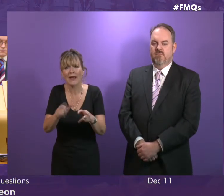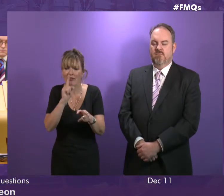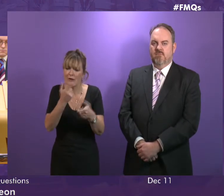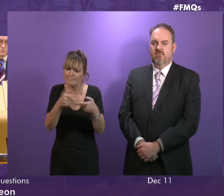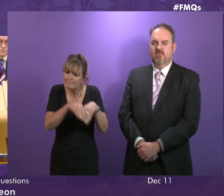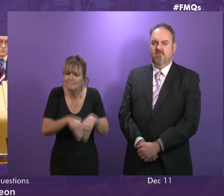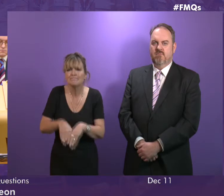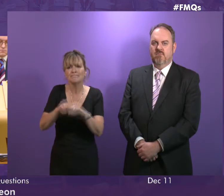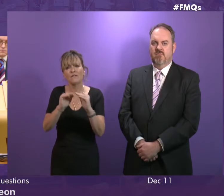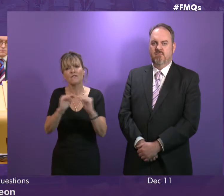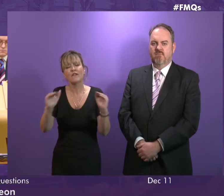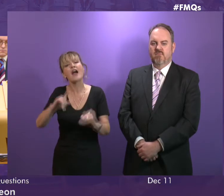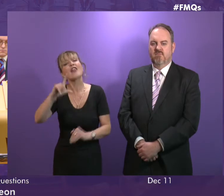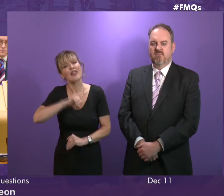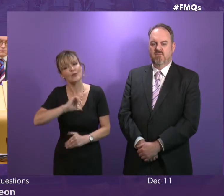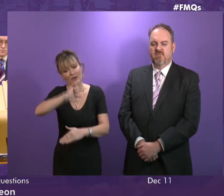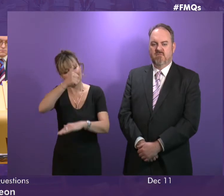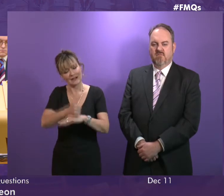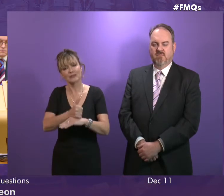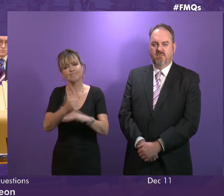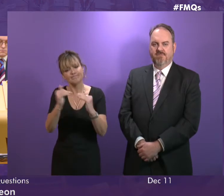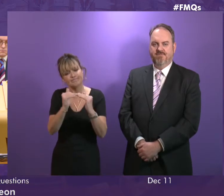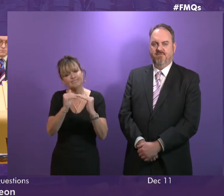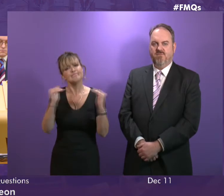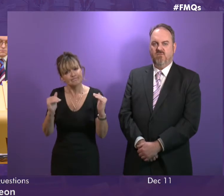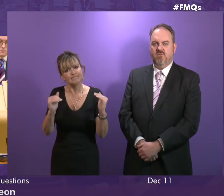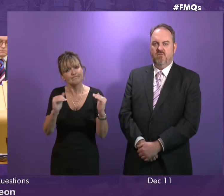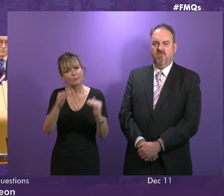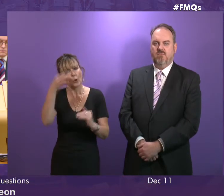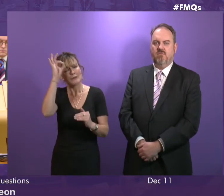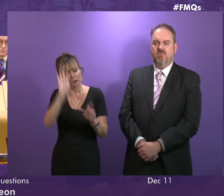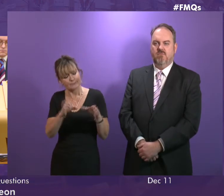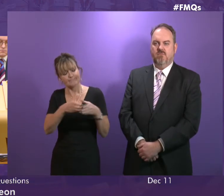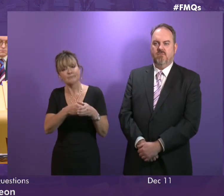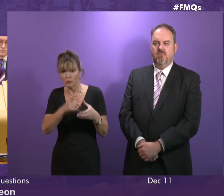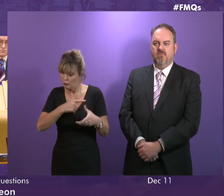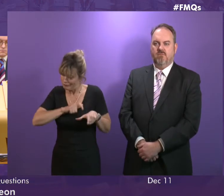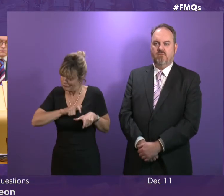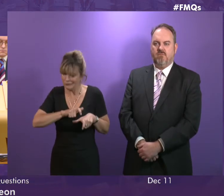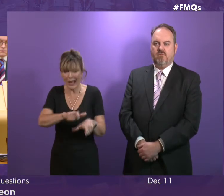established the just transition commission. We will continue to take actions on this front.